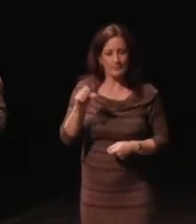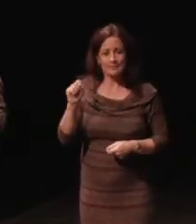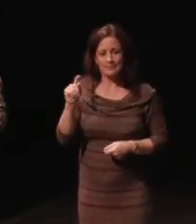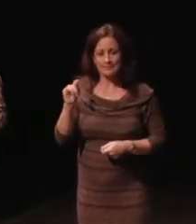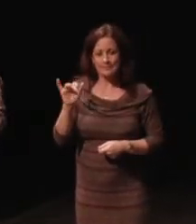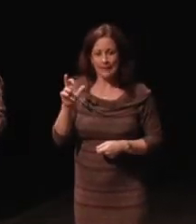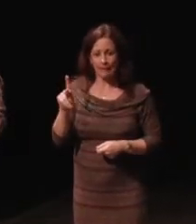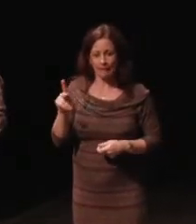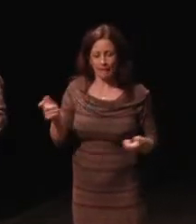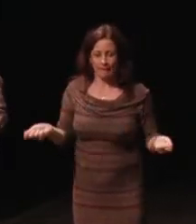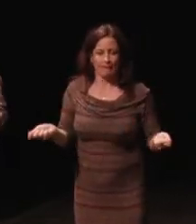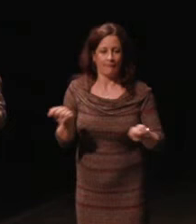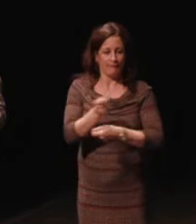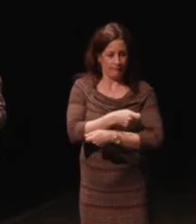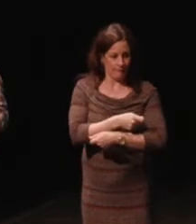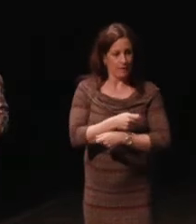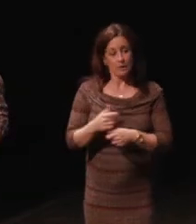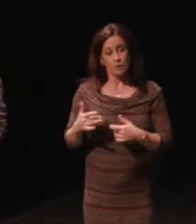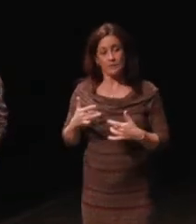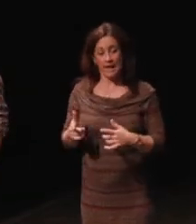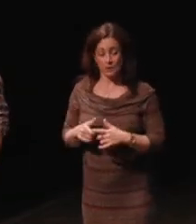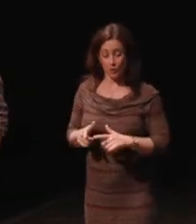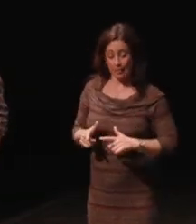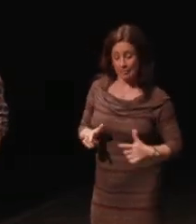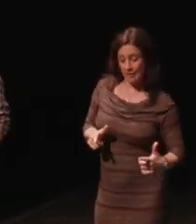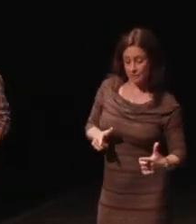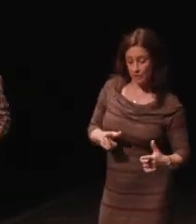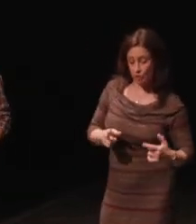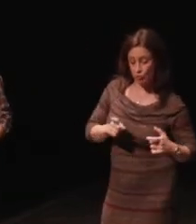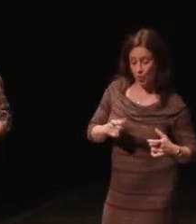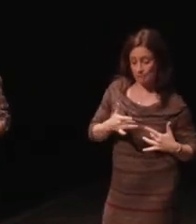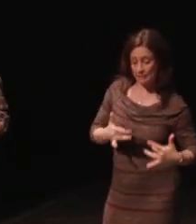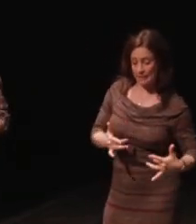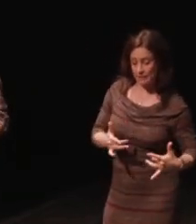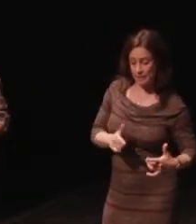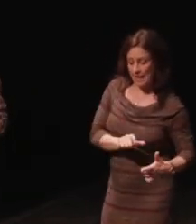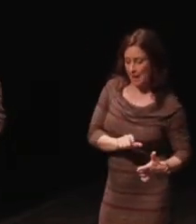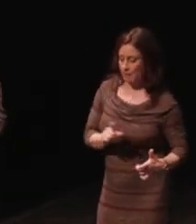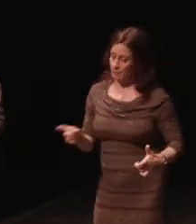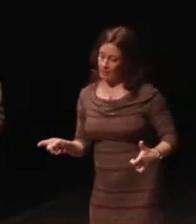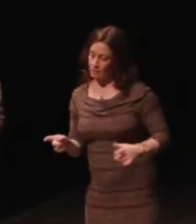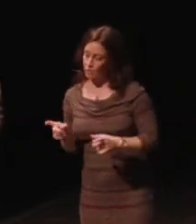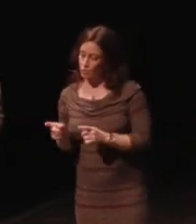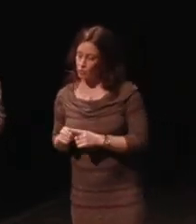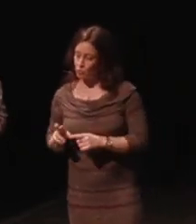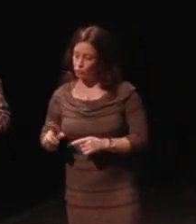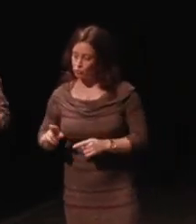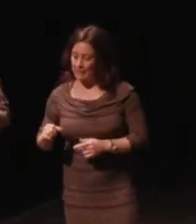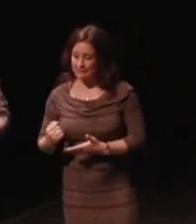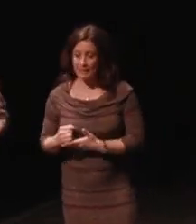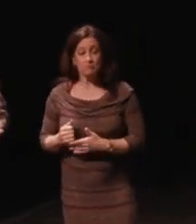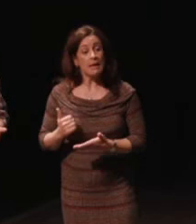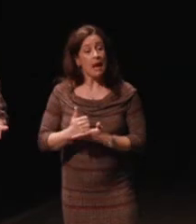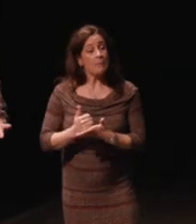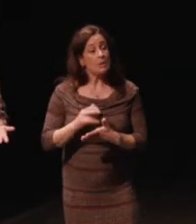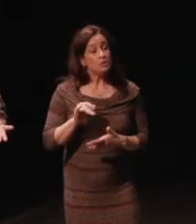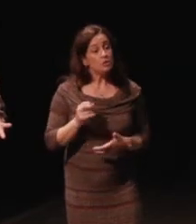control things that usually were controlled by the left stick with the right stick. And that was very helpful to Josh in particular because of